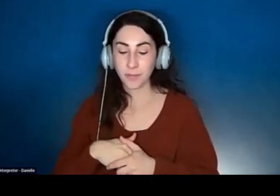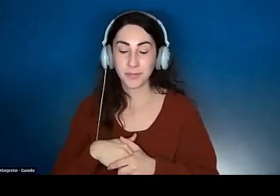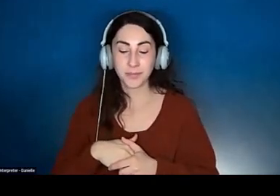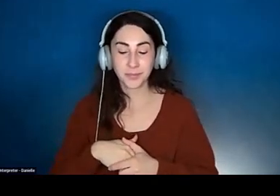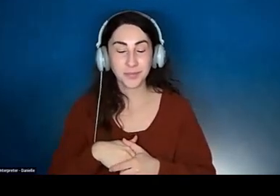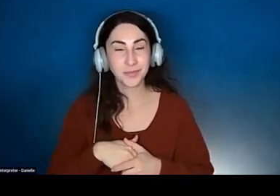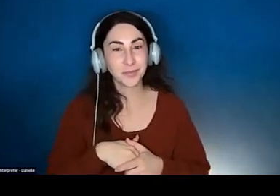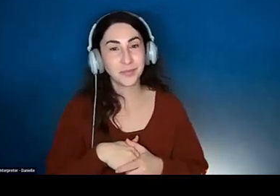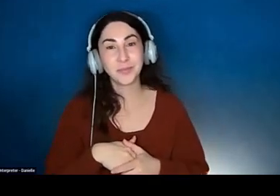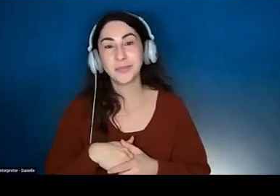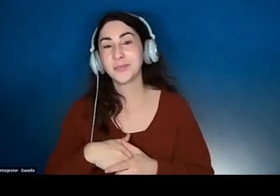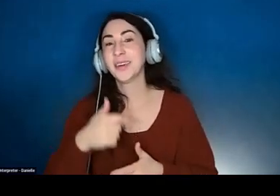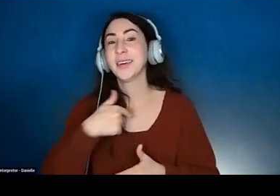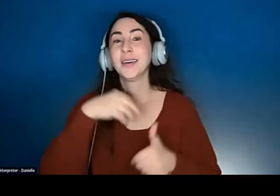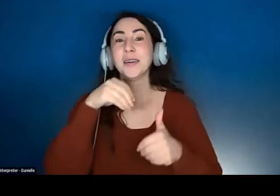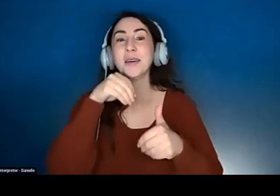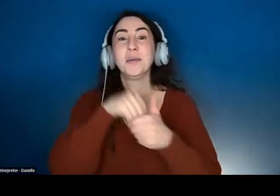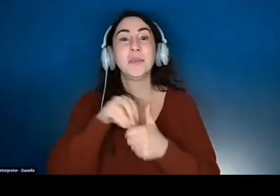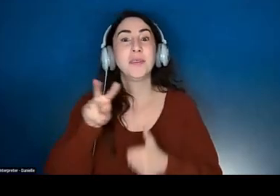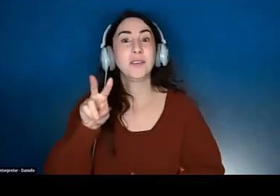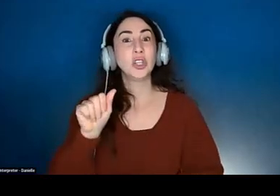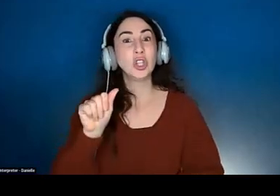so also trying to stay warm like Henry.